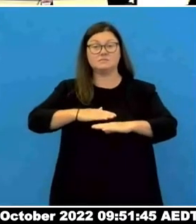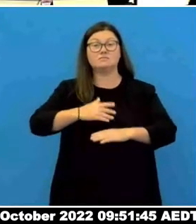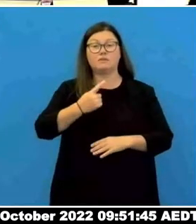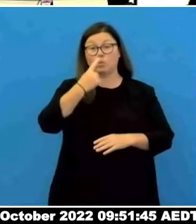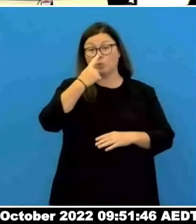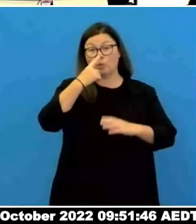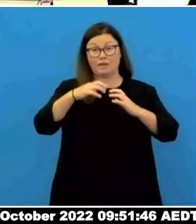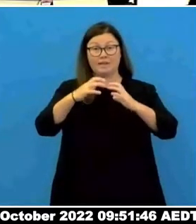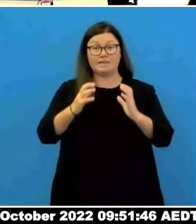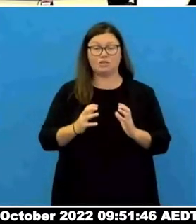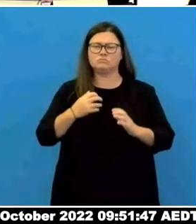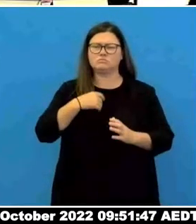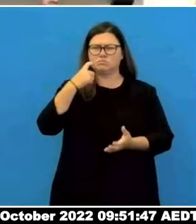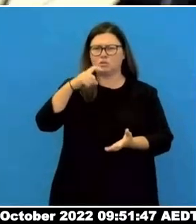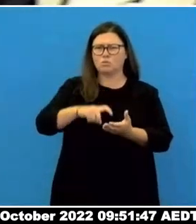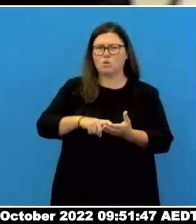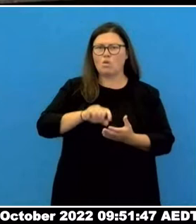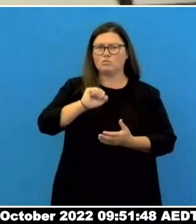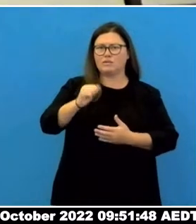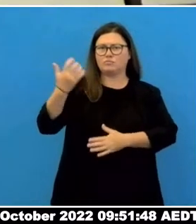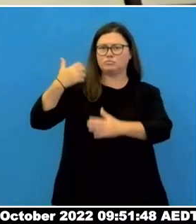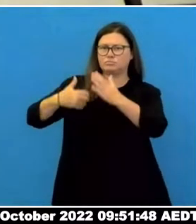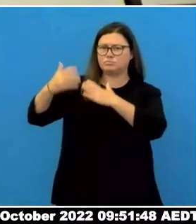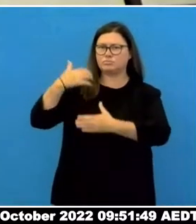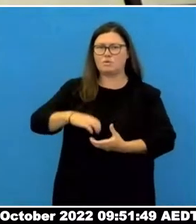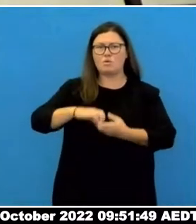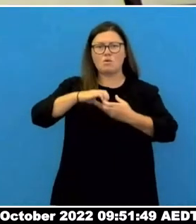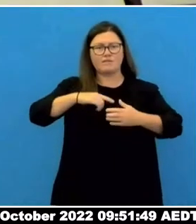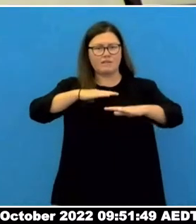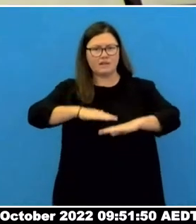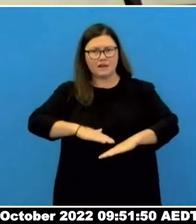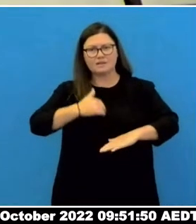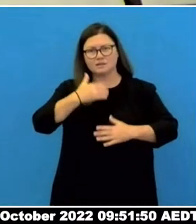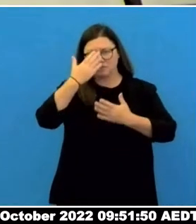as traditional owners and to pay our respects to their elders past, present and emerging.